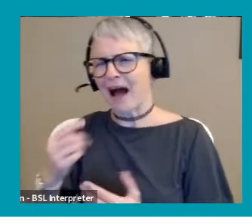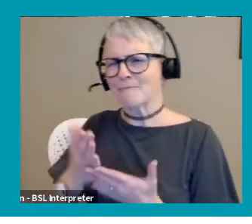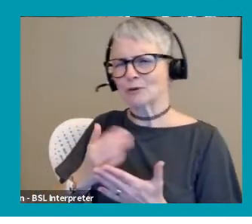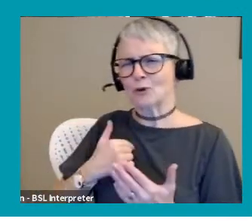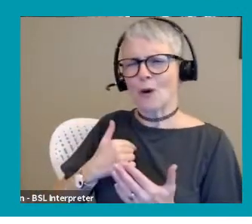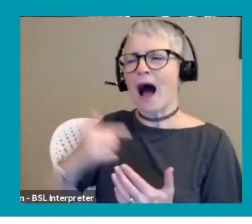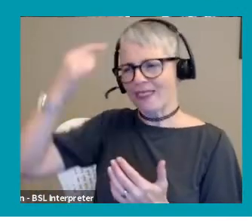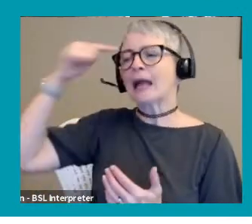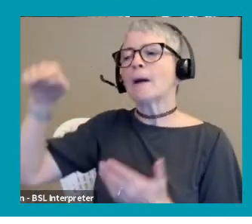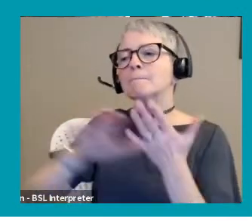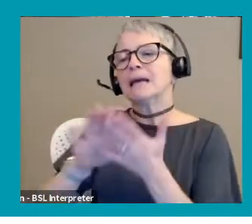say we don't have any